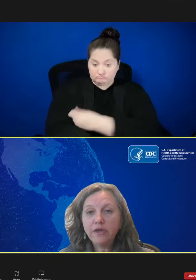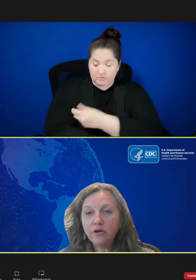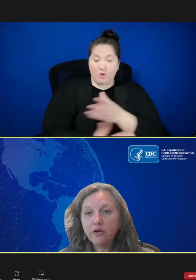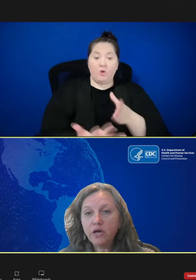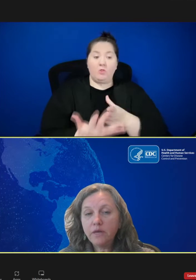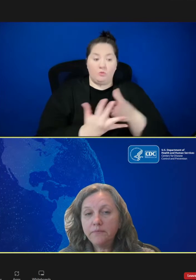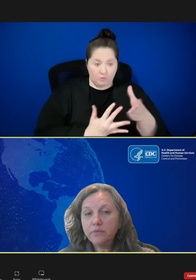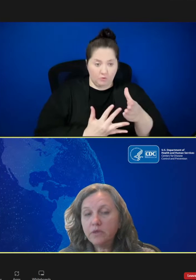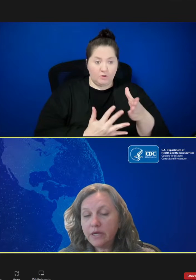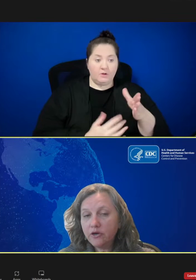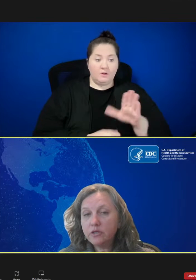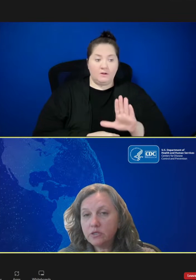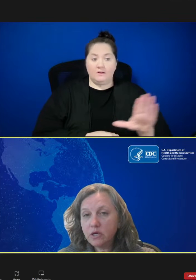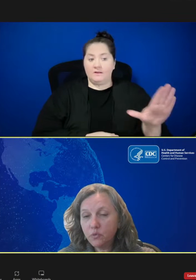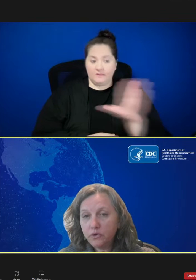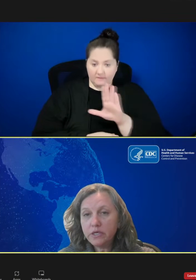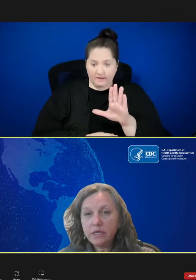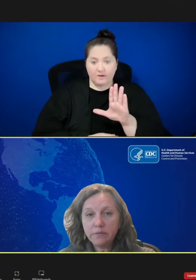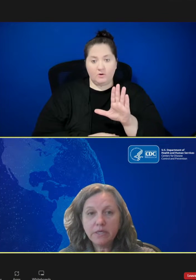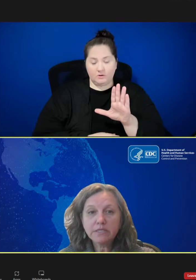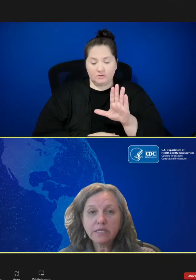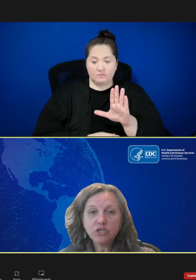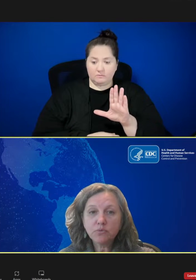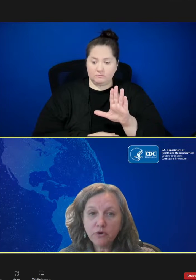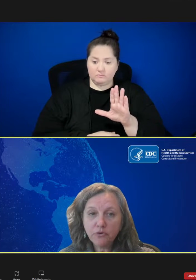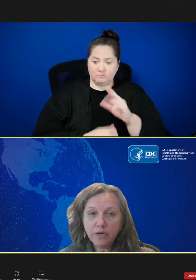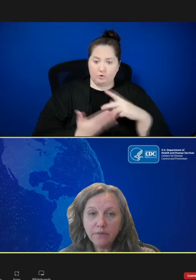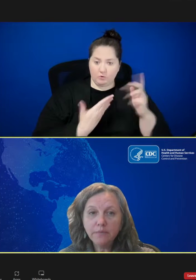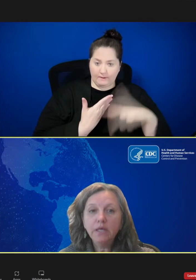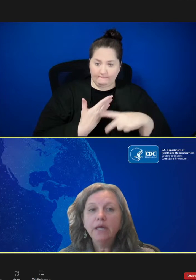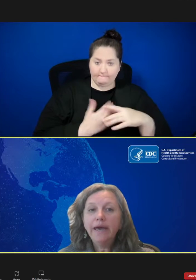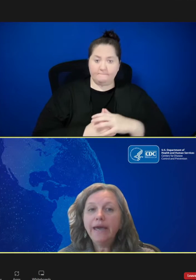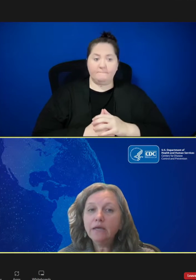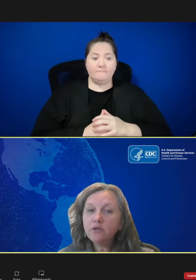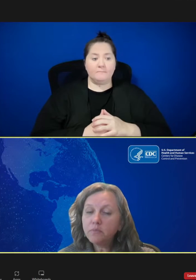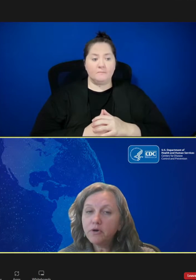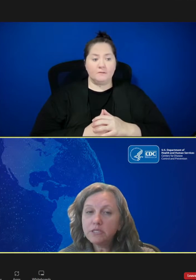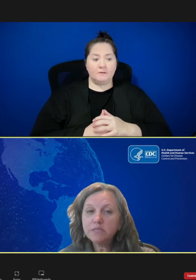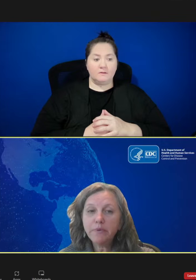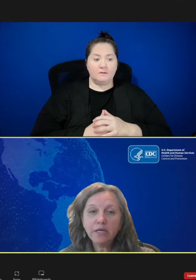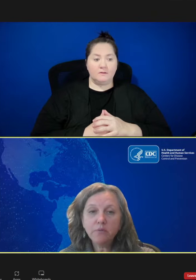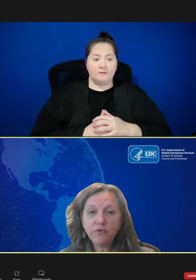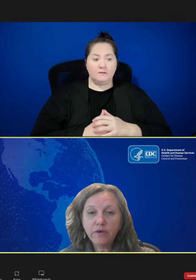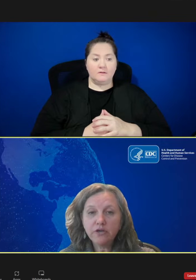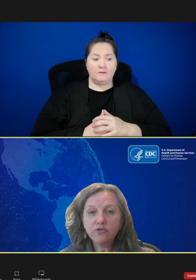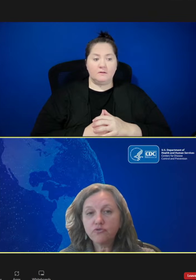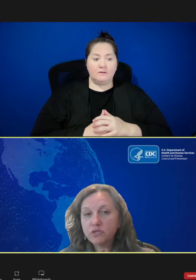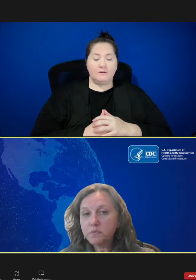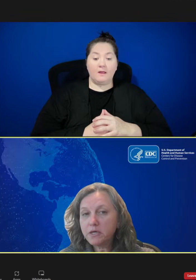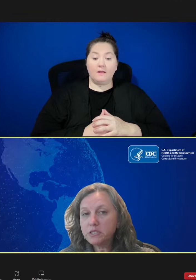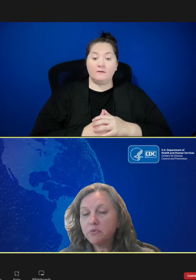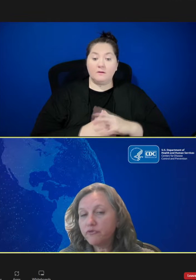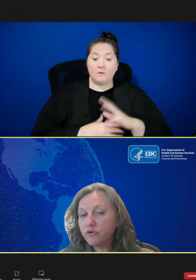their awardee immunization program. And the participating providers are responsible for